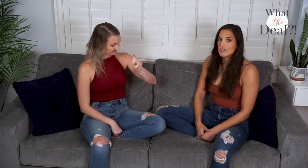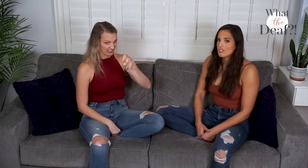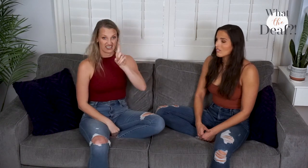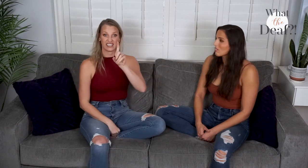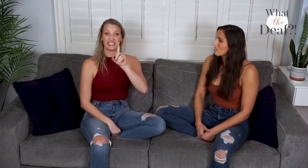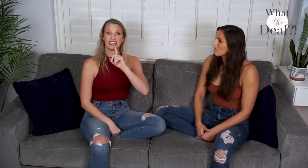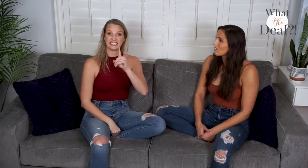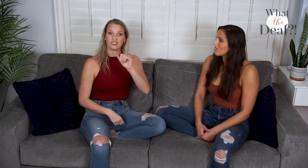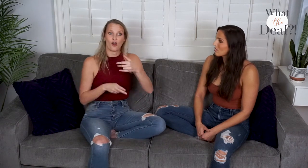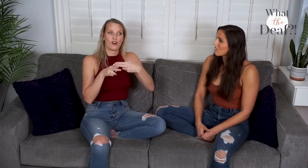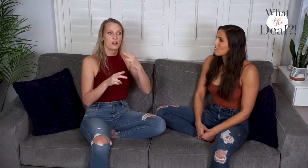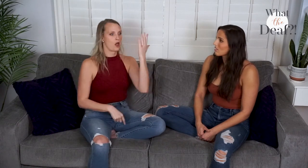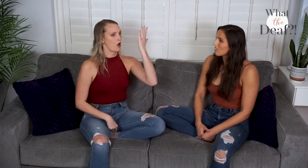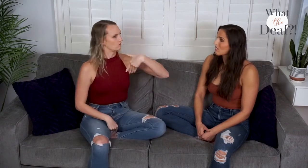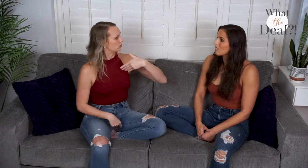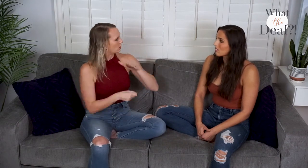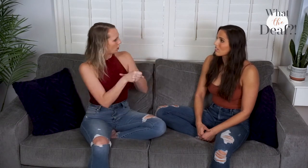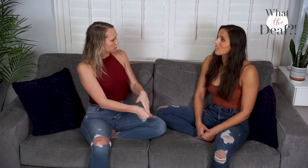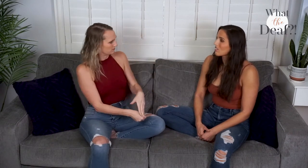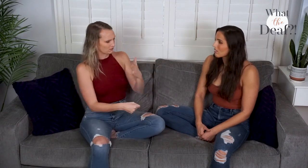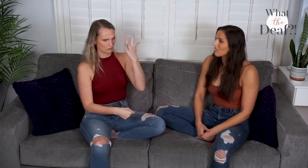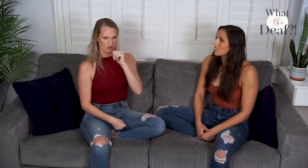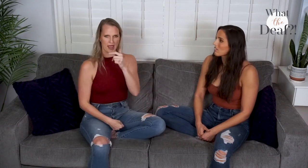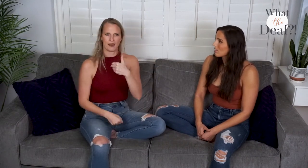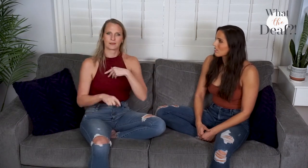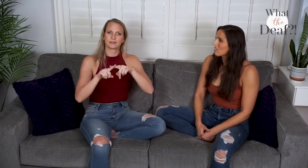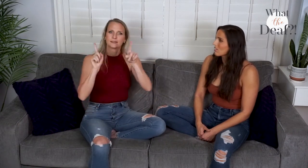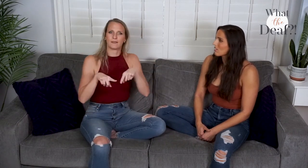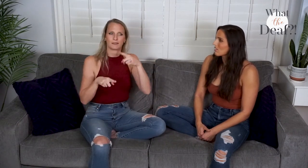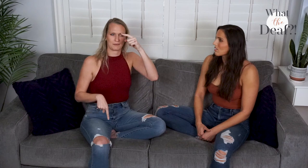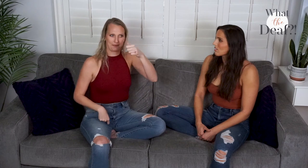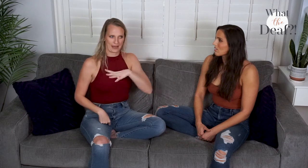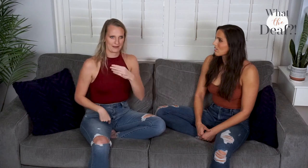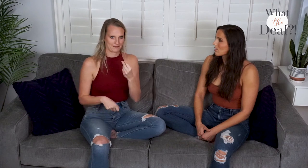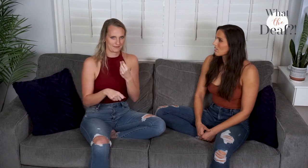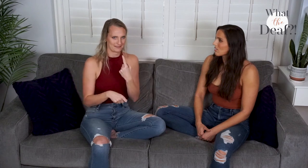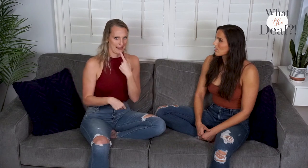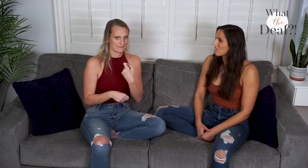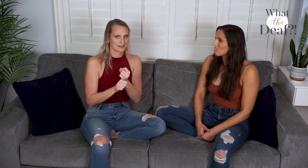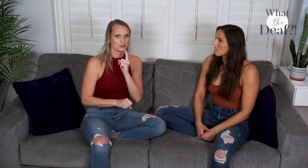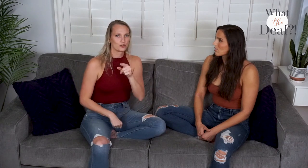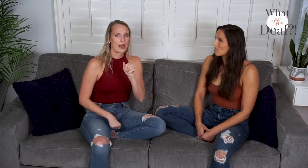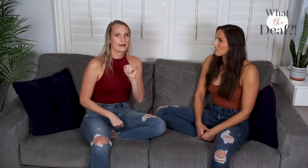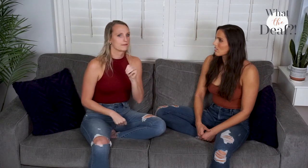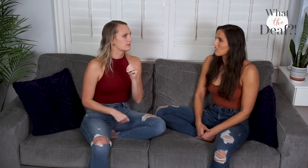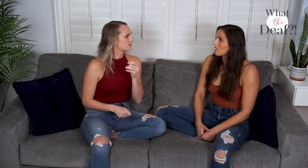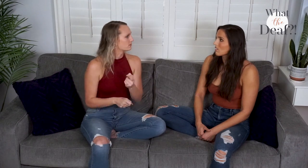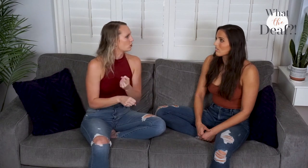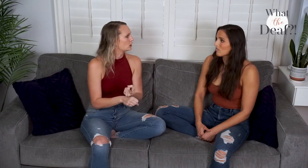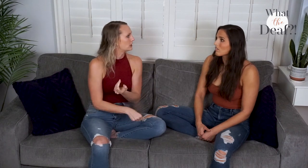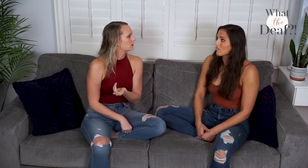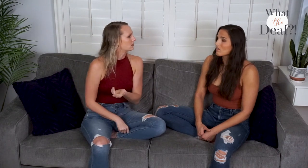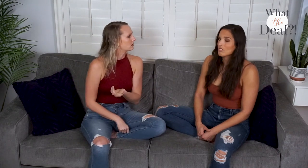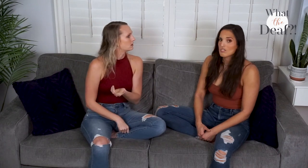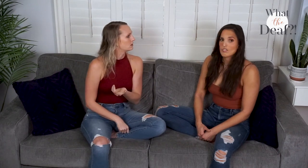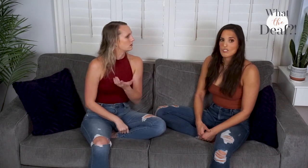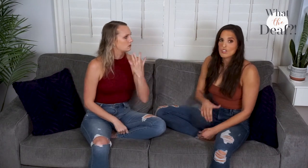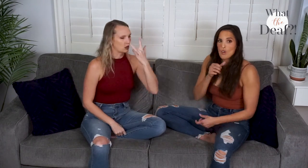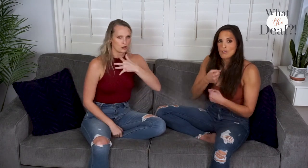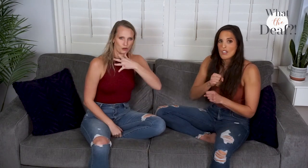So is that called overlooking oppression? Because why don’t you have a sign for the men’s restroom that says, “Make sure you aim correctly”?